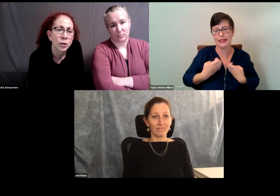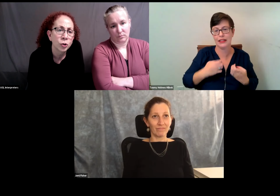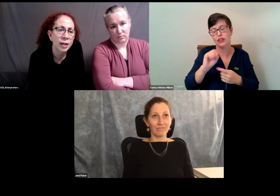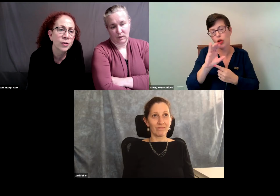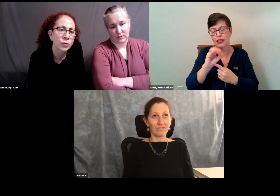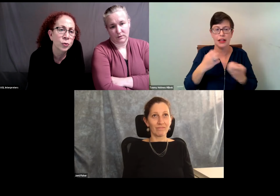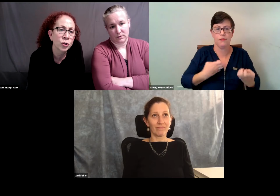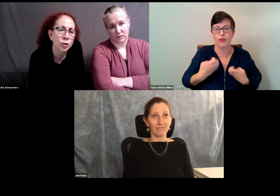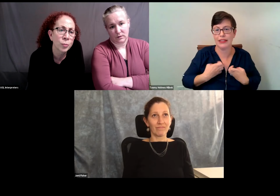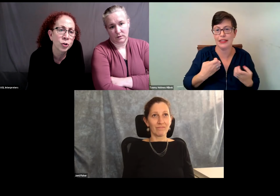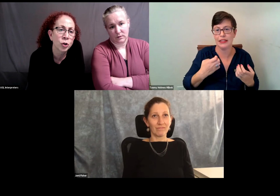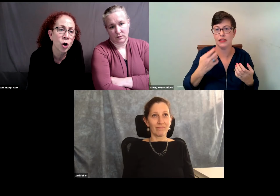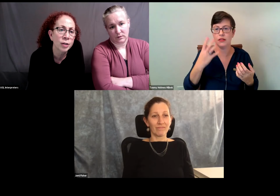Looking at those social and emotional costs